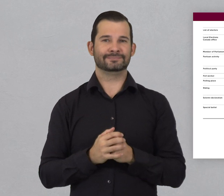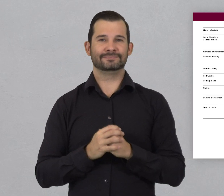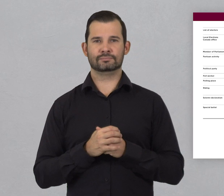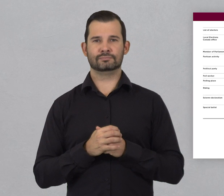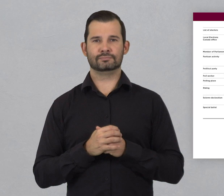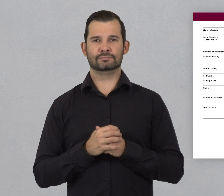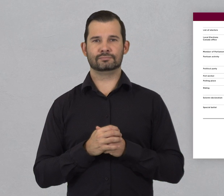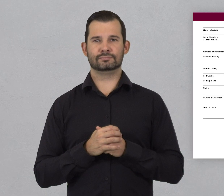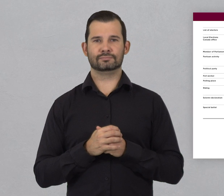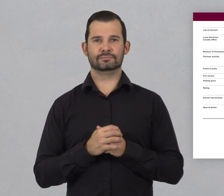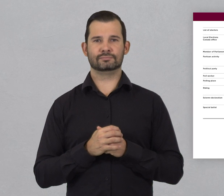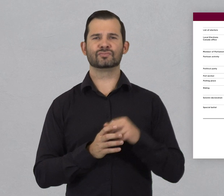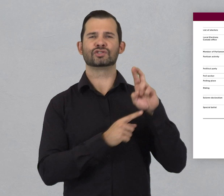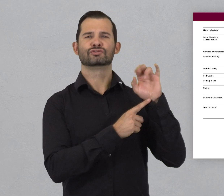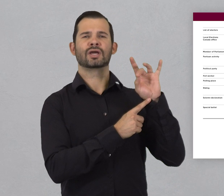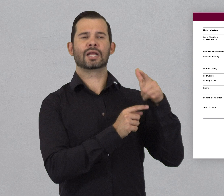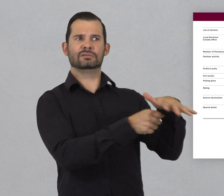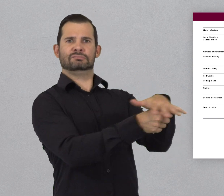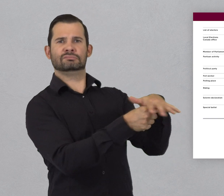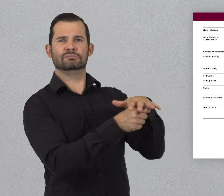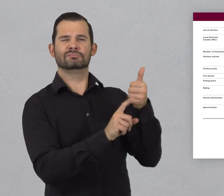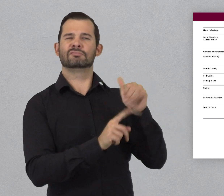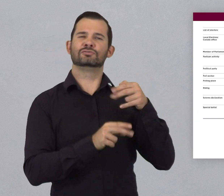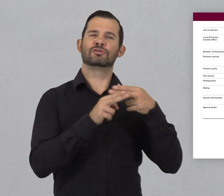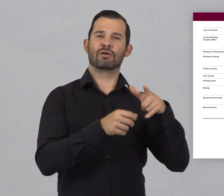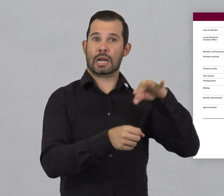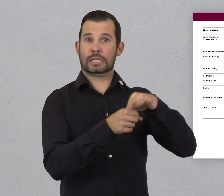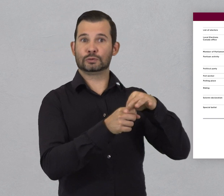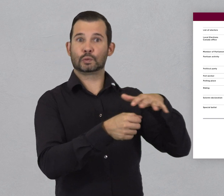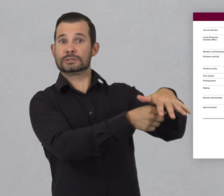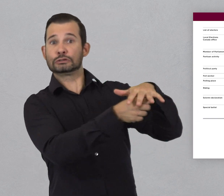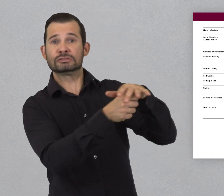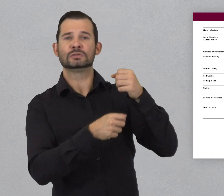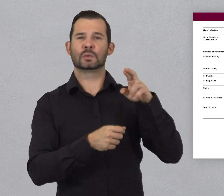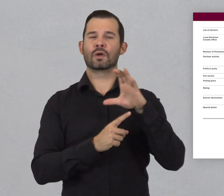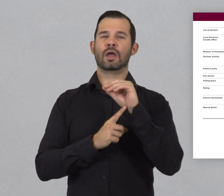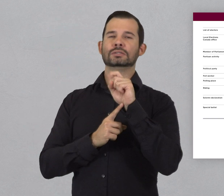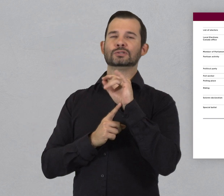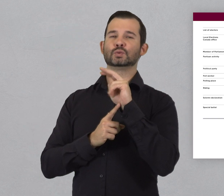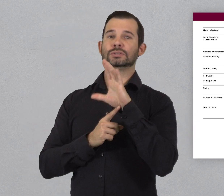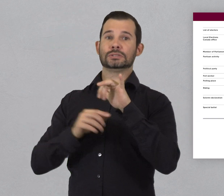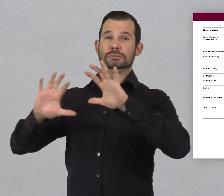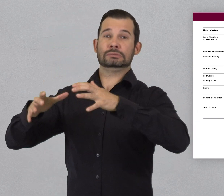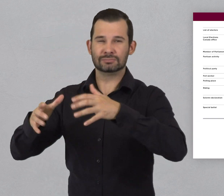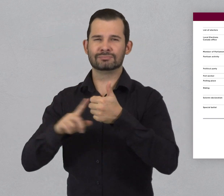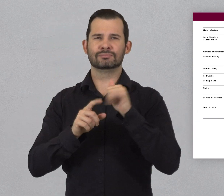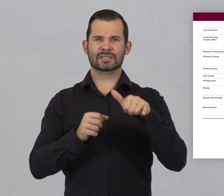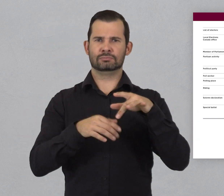Riding: Also called an “electoral district” or a “constituency.” A geographic